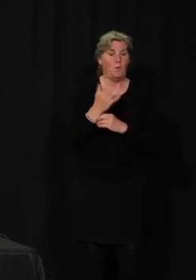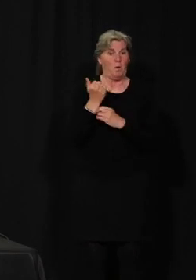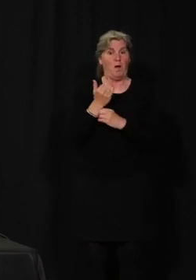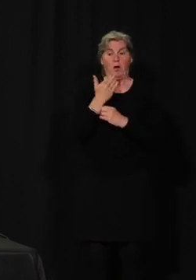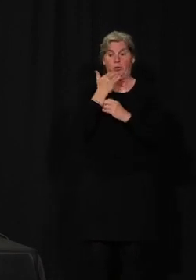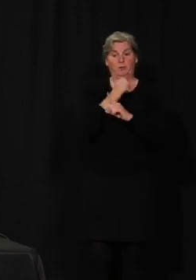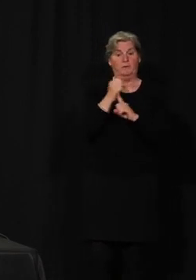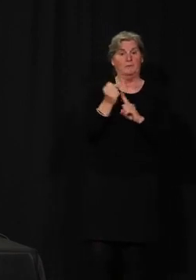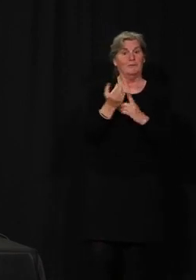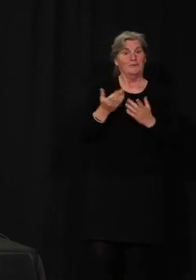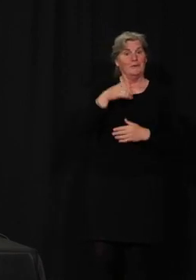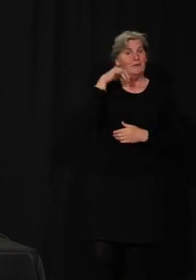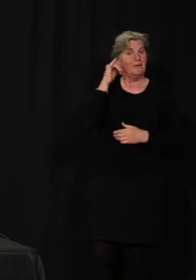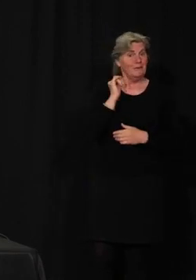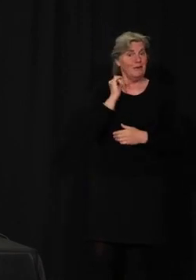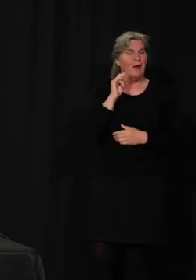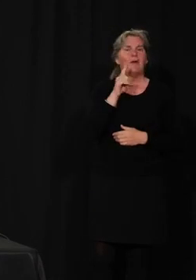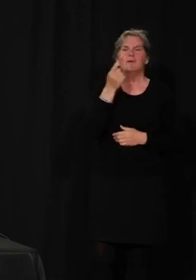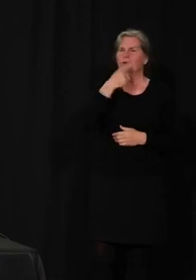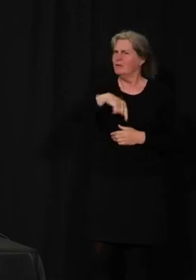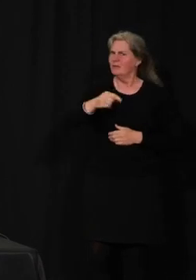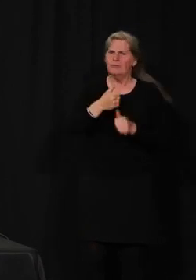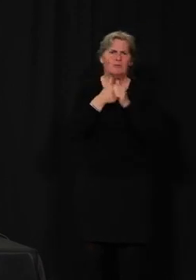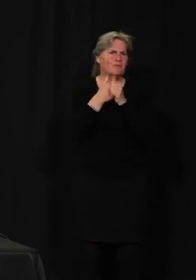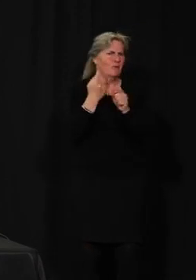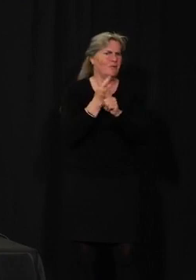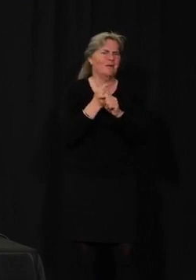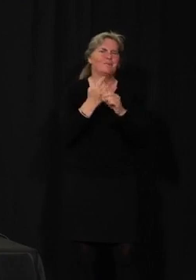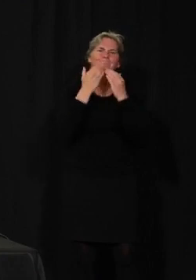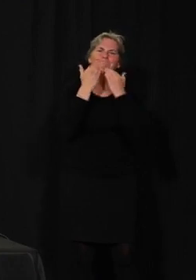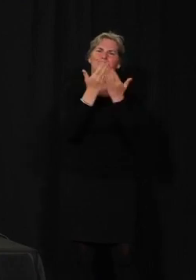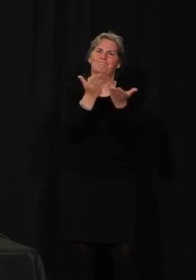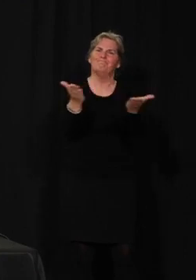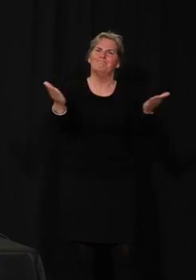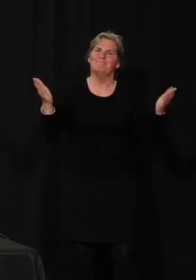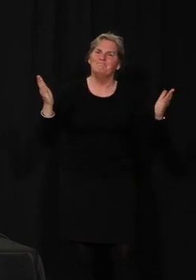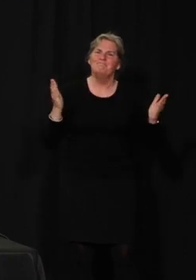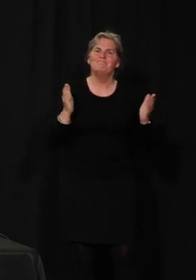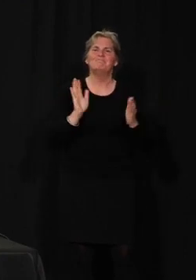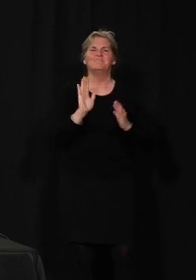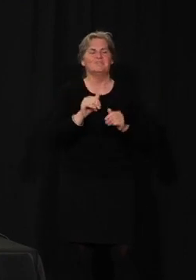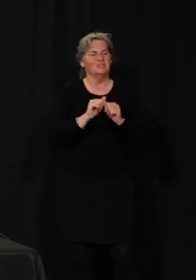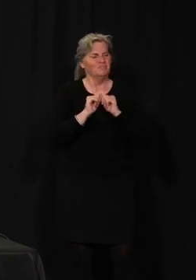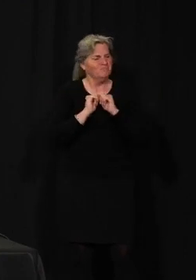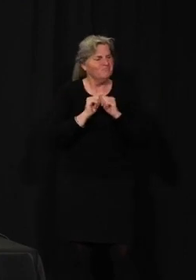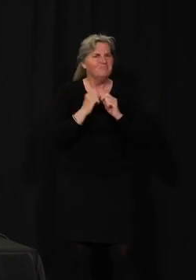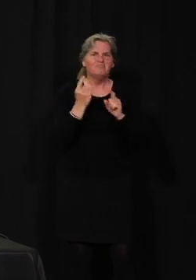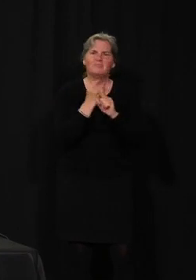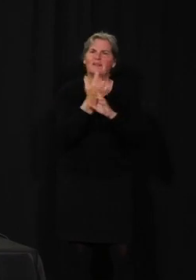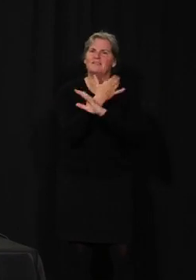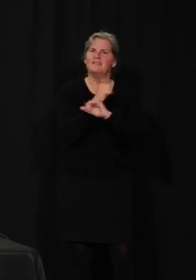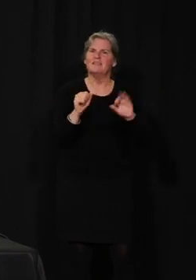Yukoners at large have been very diligent and I thank you all for your continuing to practice the Safe Six.